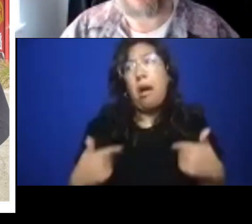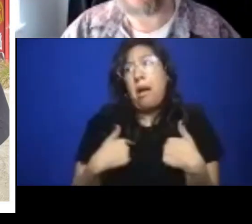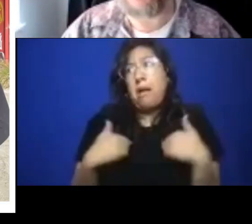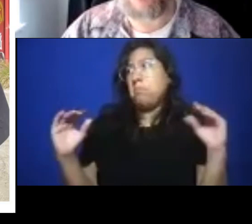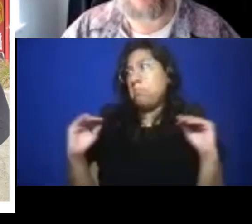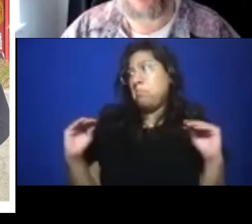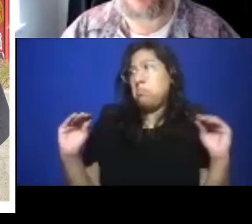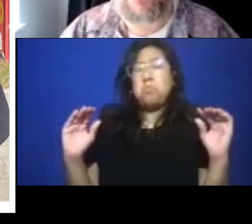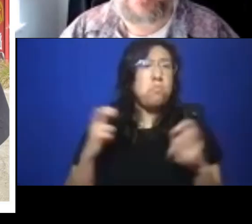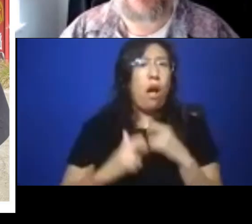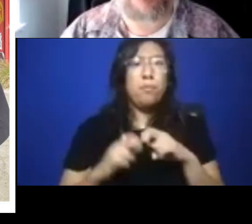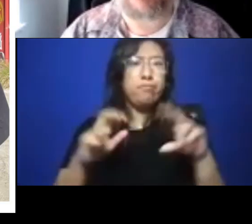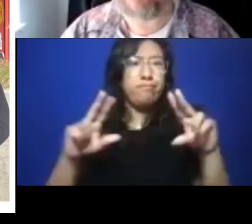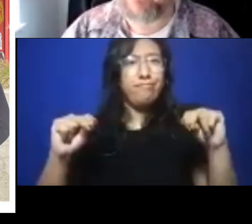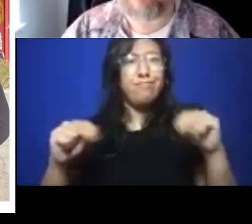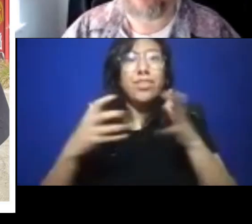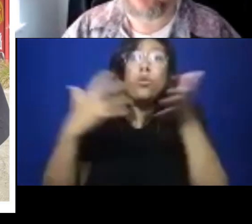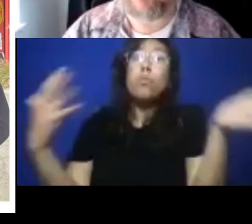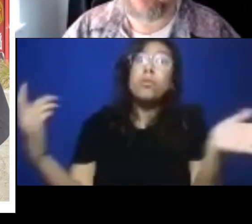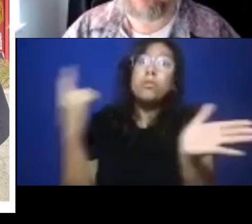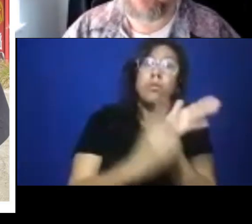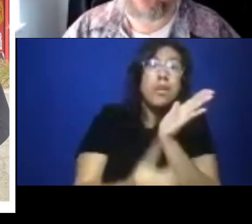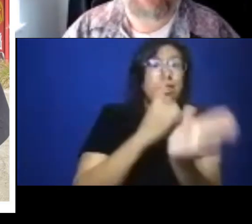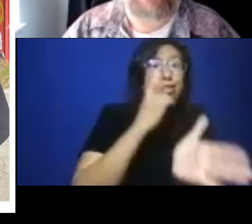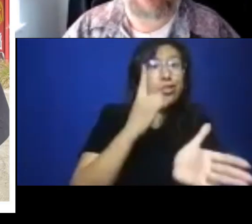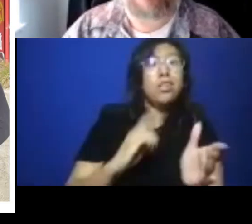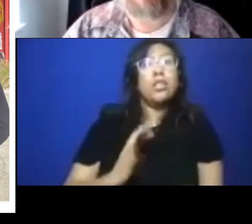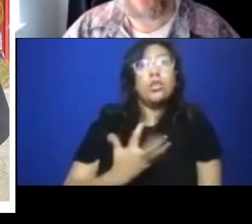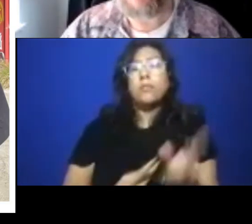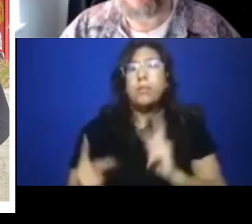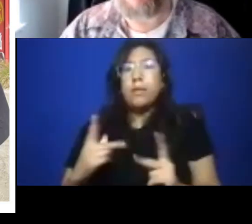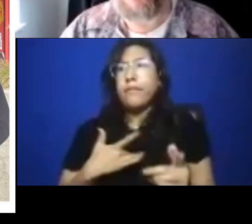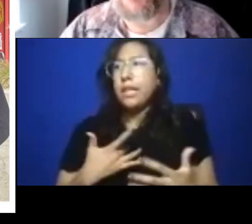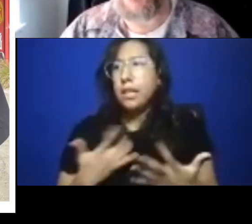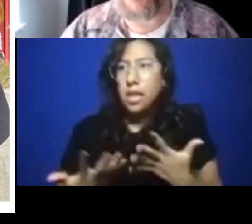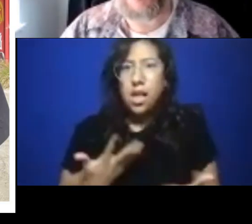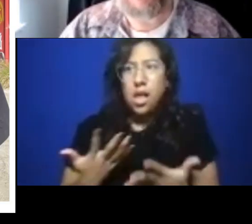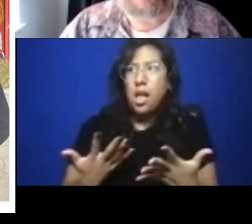because there's so much discrimination that a lot of times trans people feel the pressure